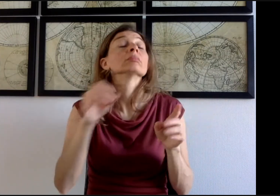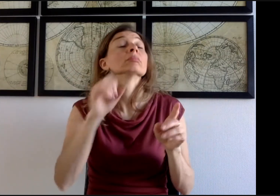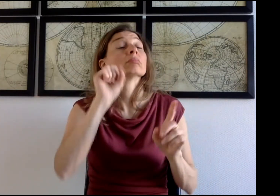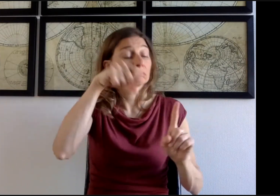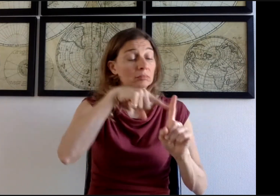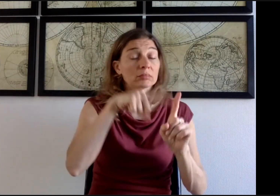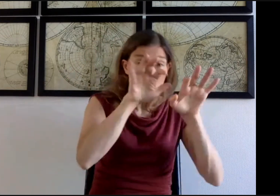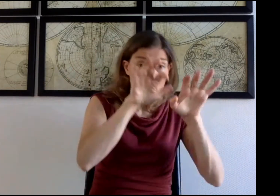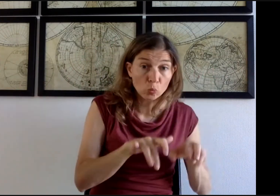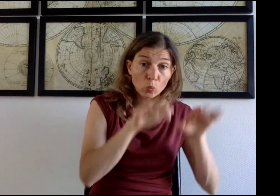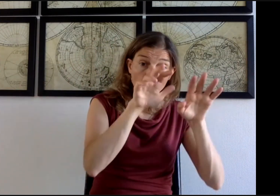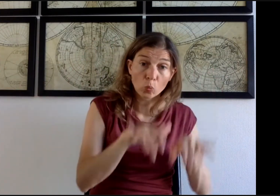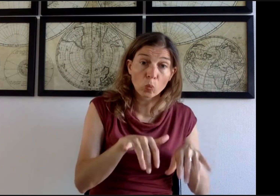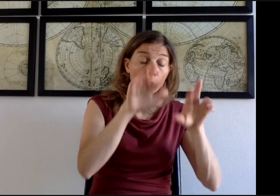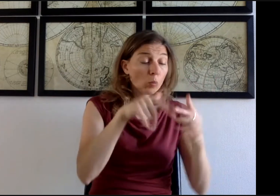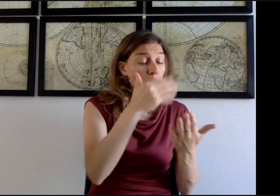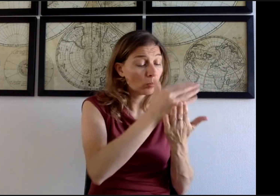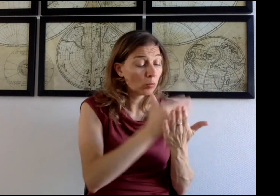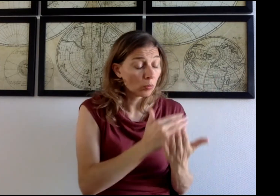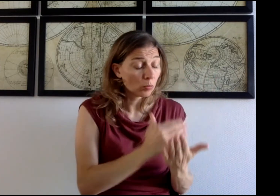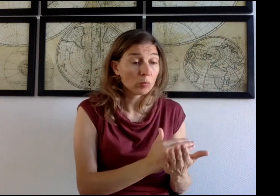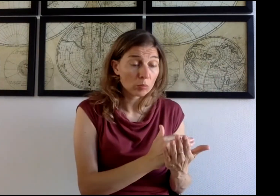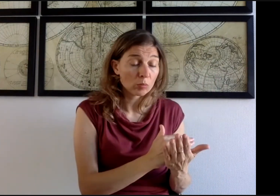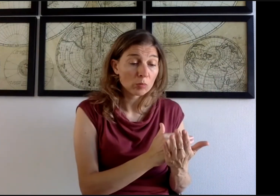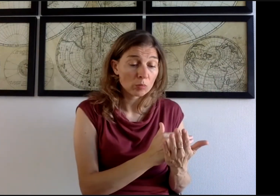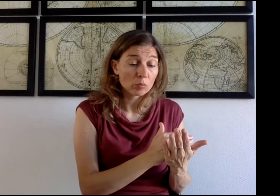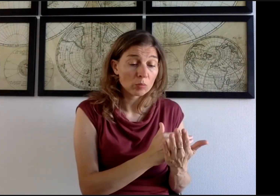First of all we do a compendium of recommendation